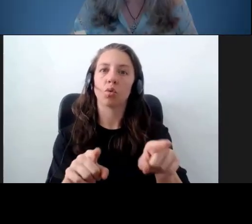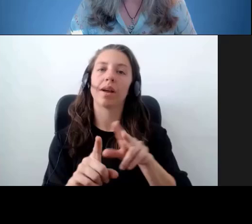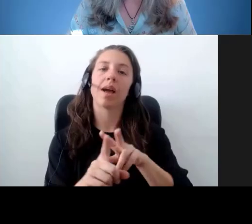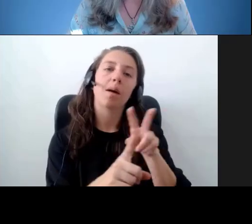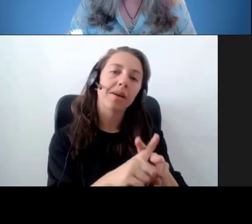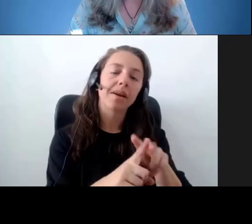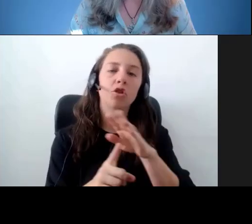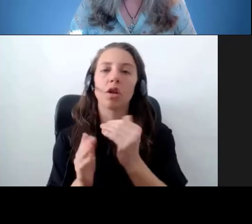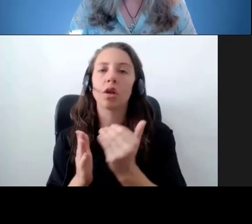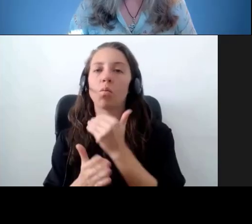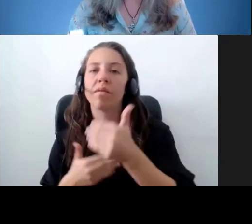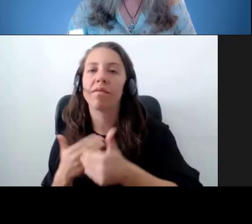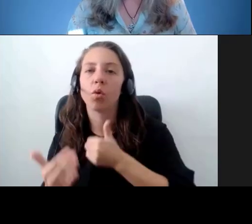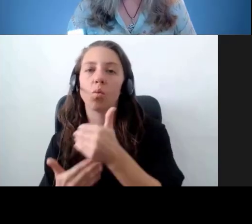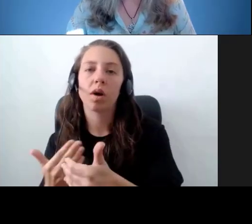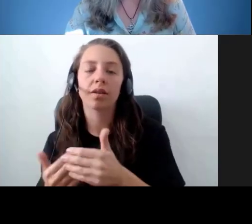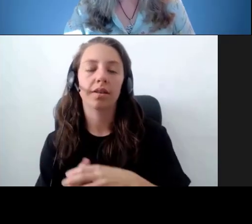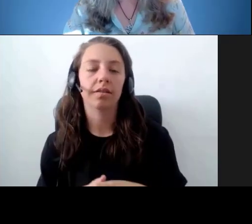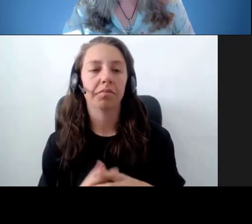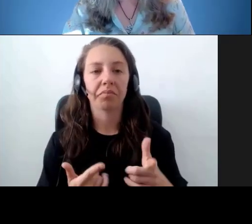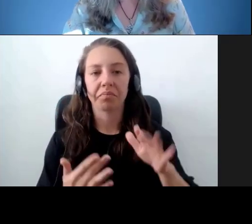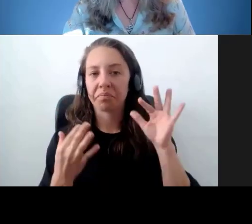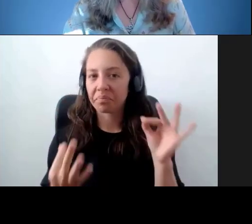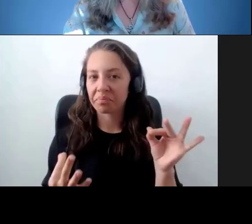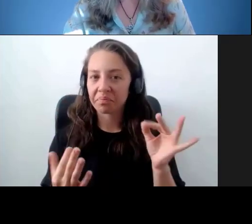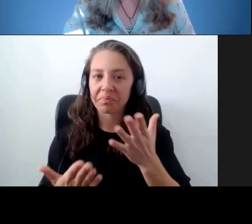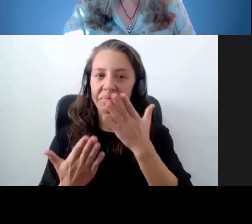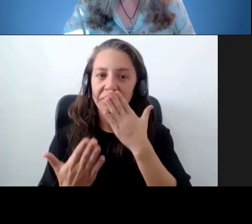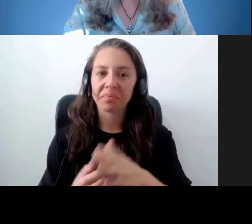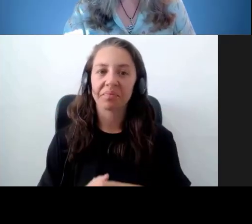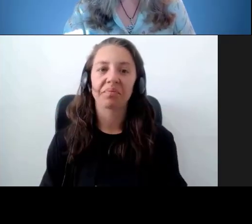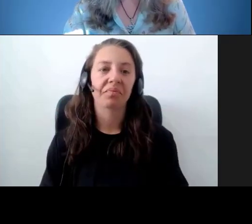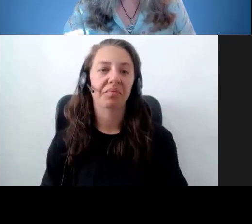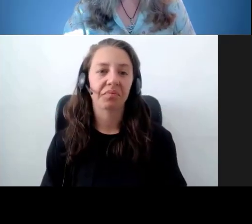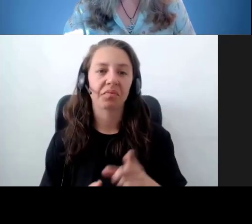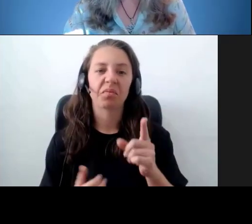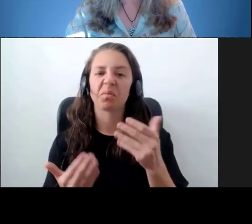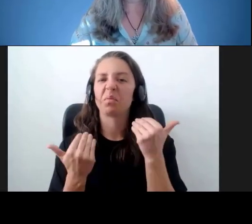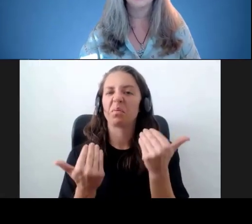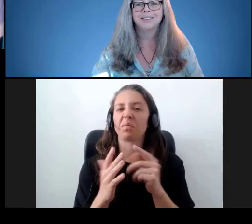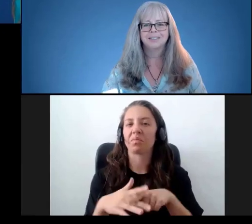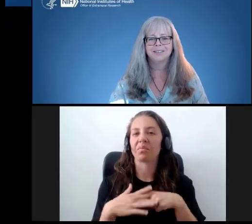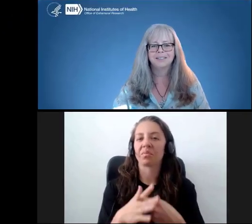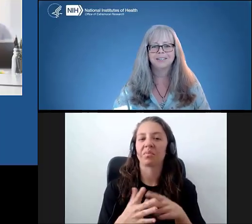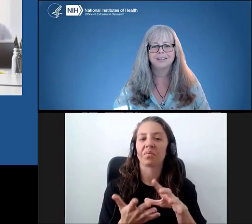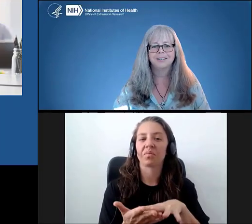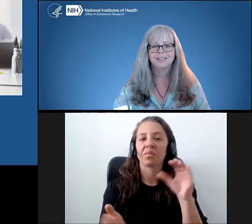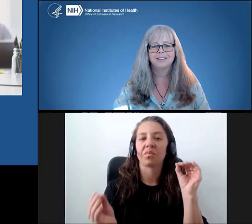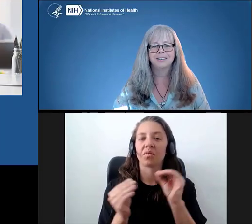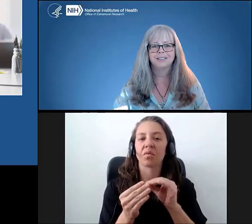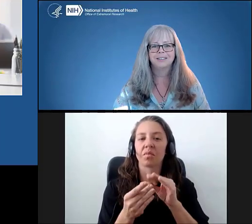Cynthia Dwyer Great. Thank you. Well, let's go ahead and get started learning more about each of these changes, beginning with the simplified review framework.